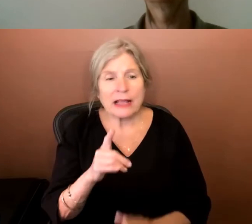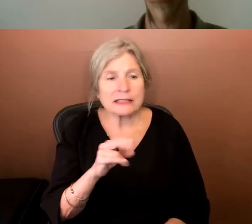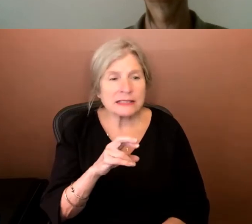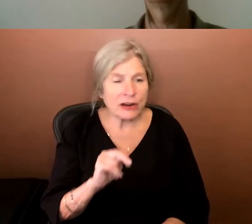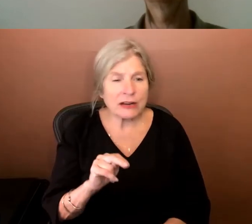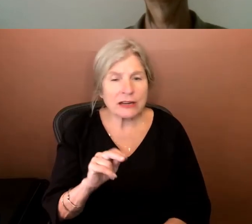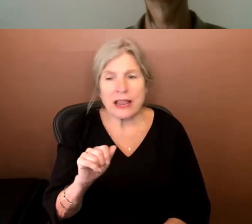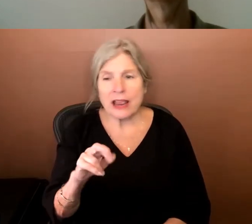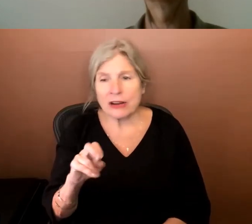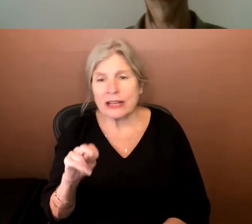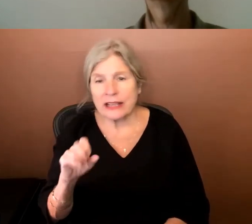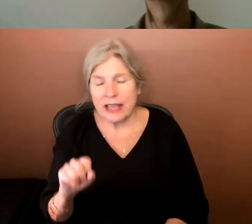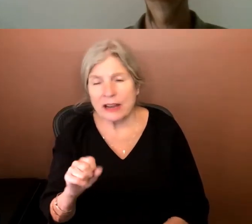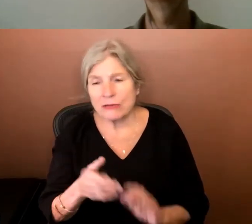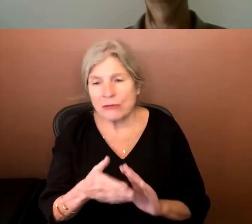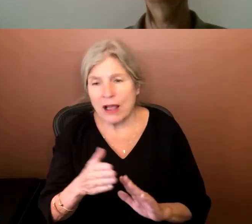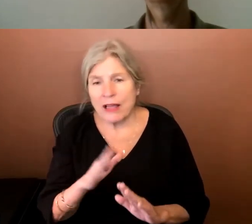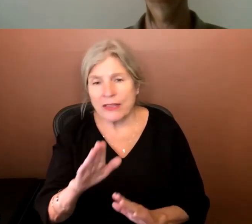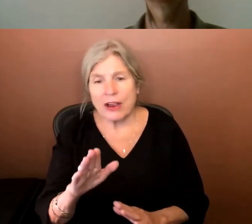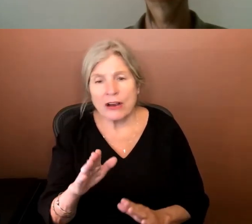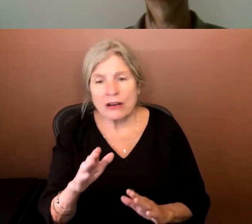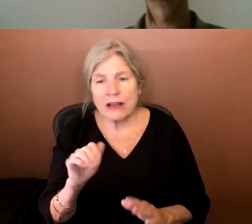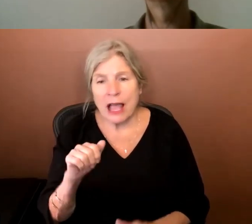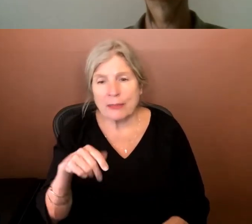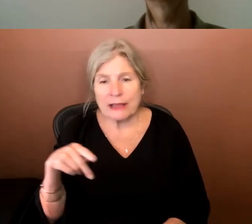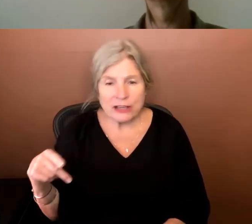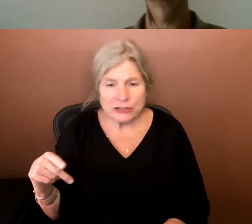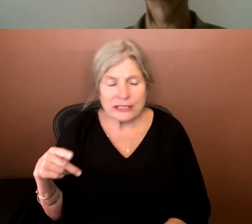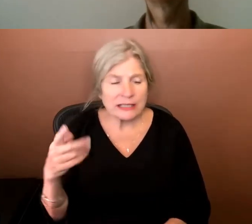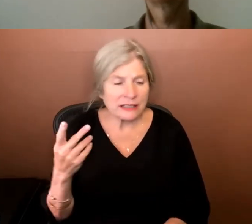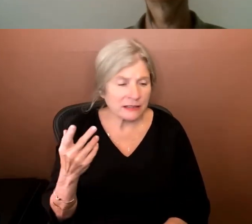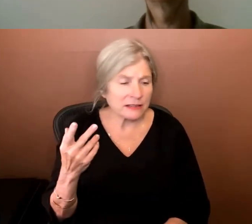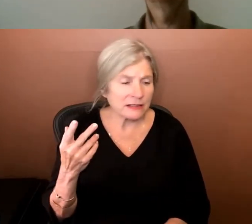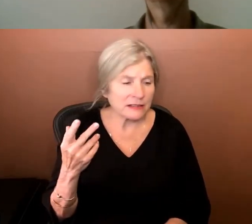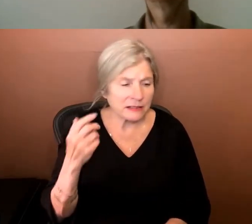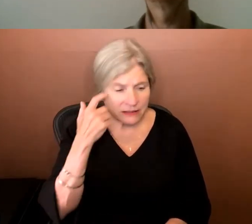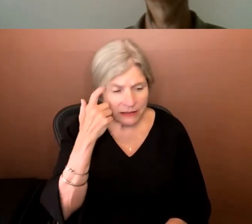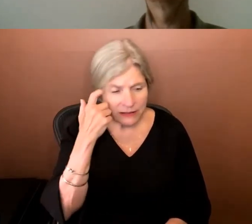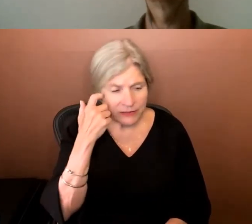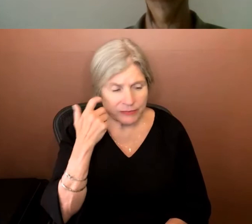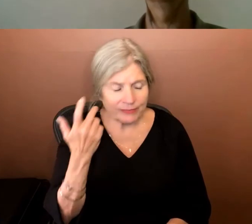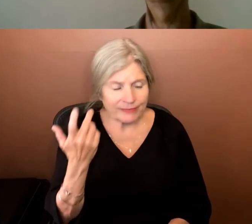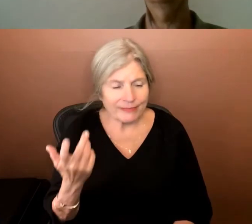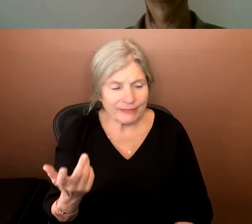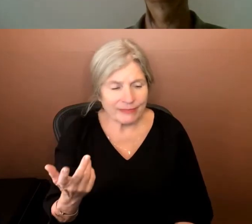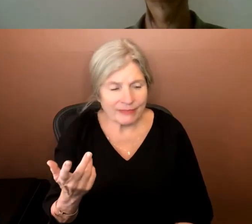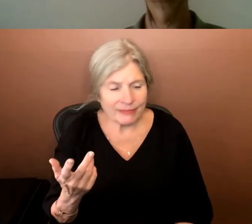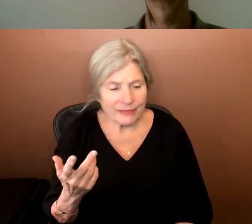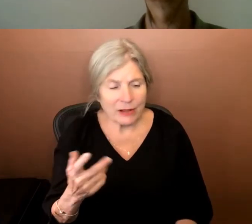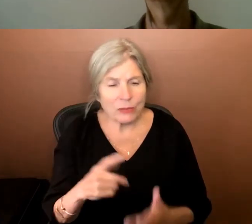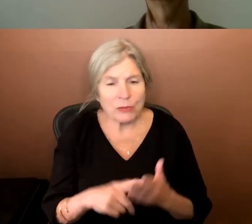application. A fourth is getting at all these multiple